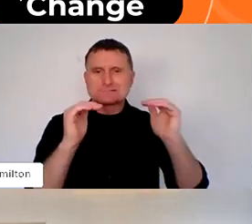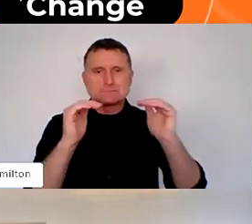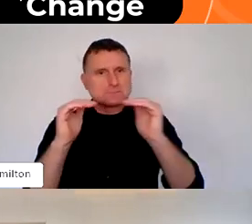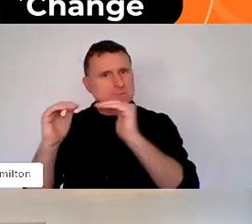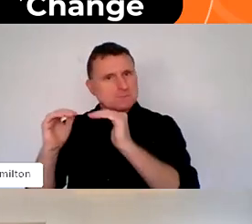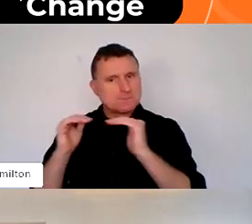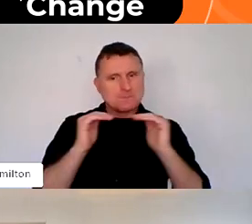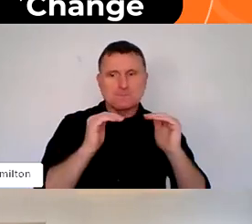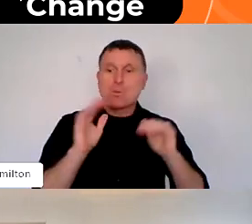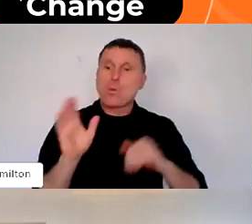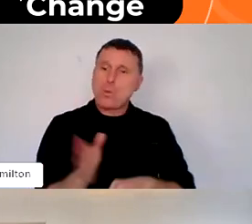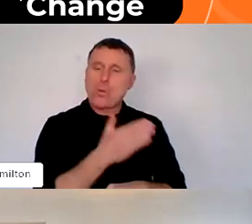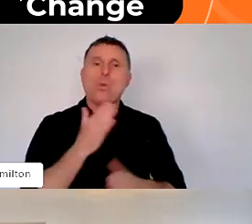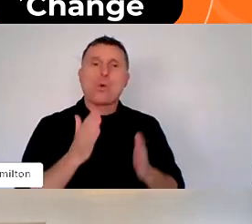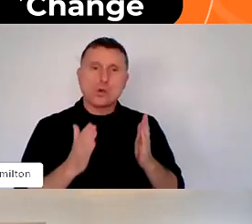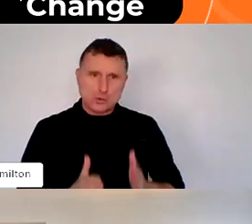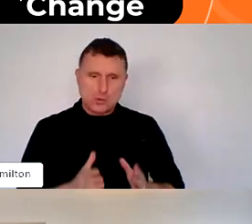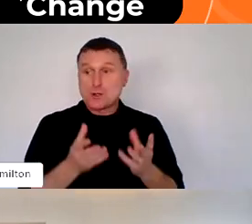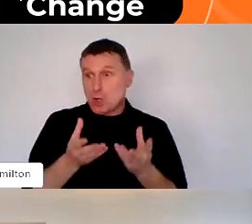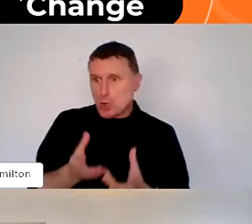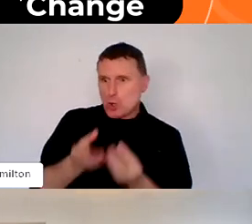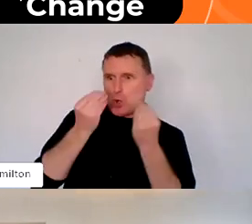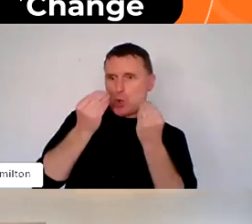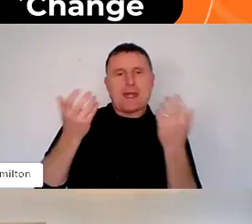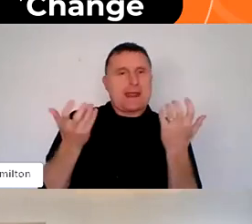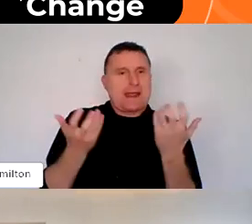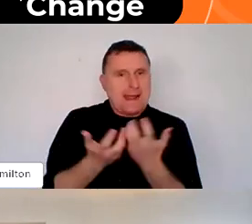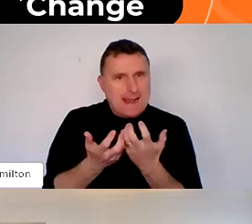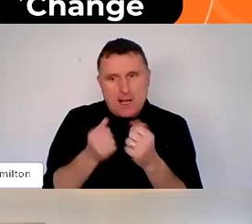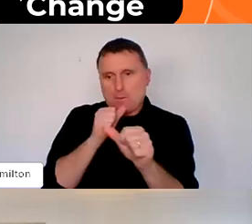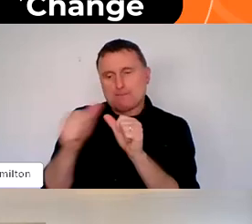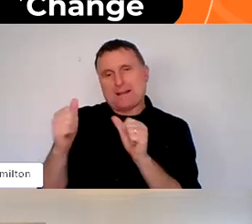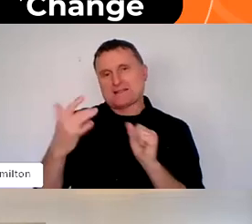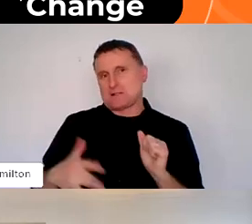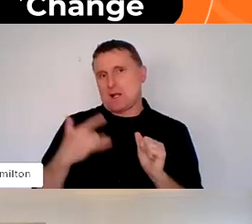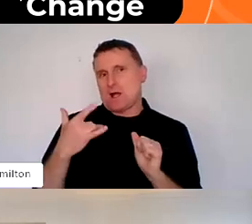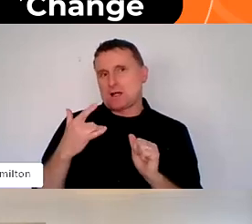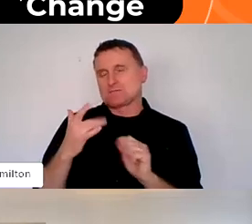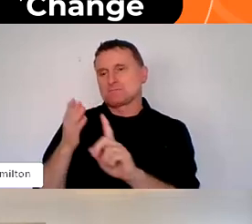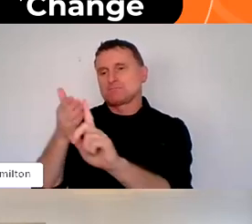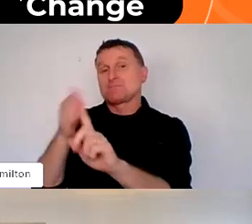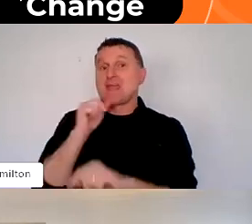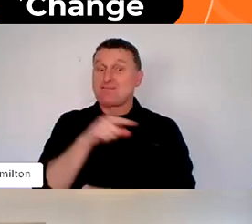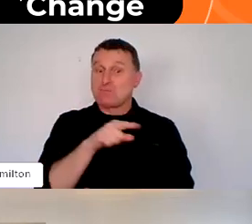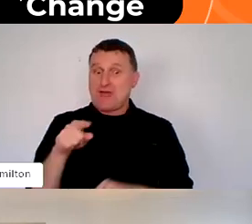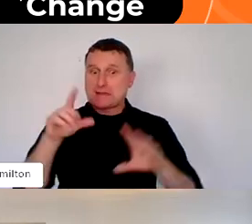lives. And if we accept this, then we need to address disconscious